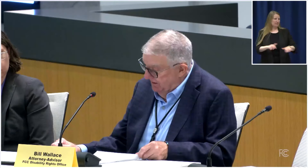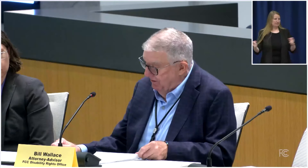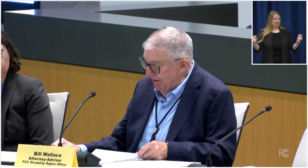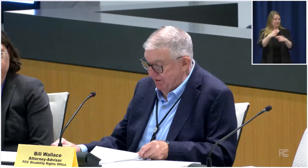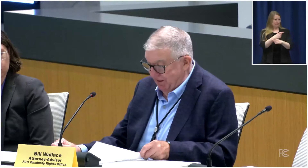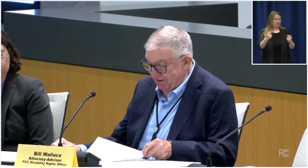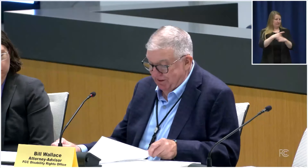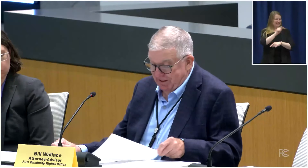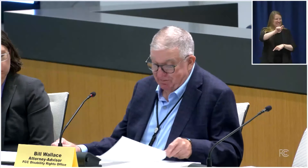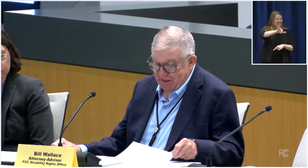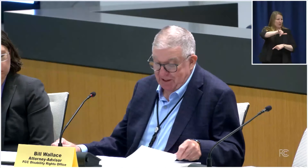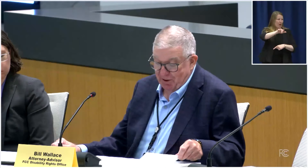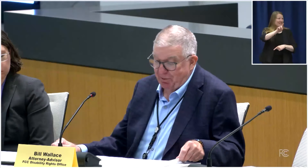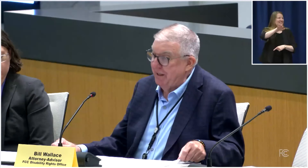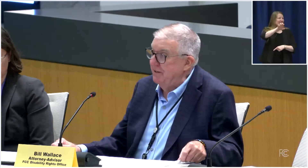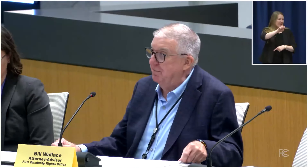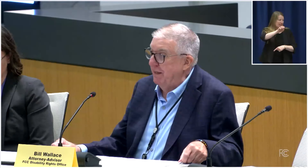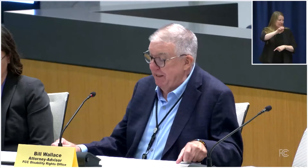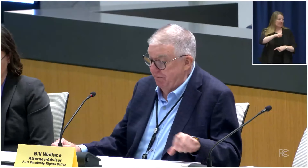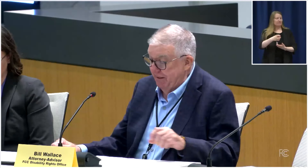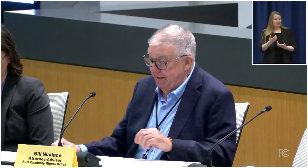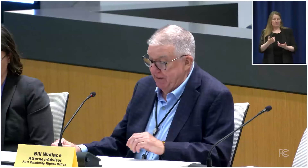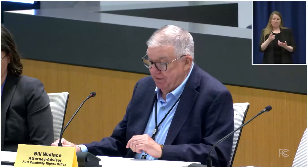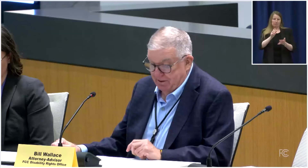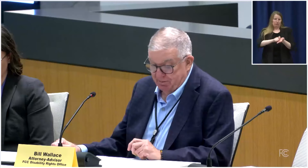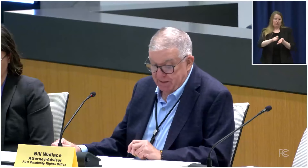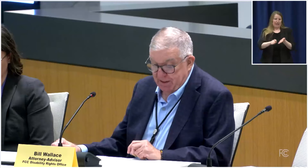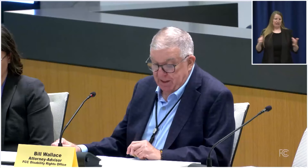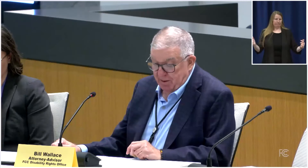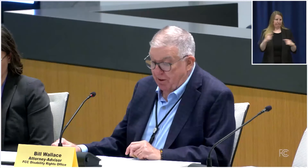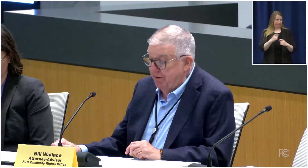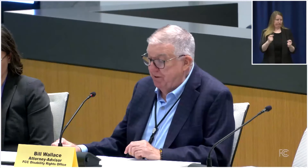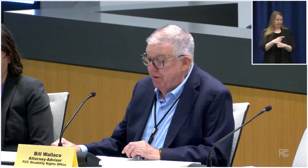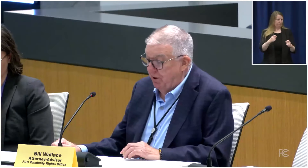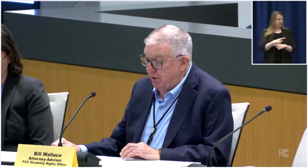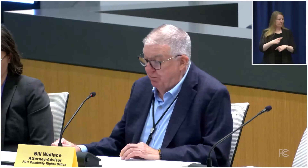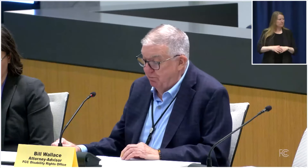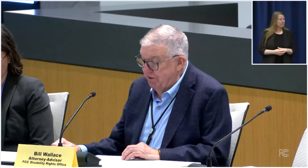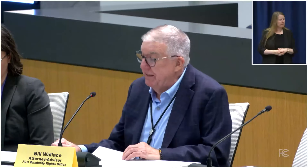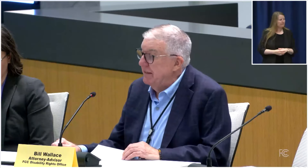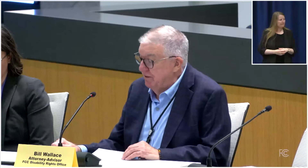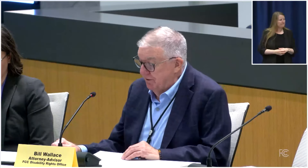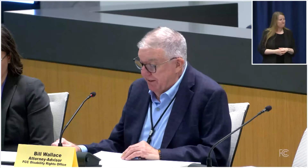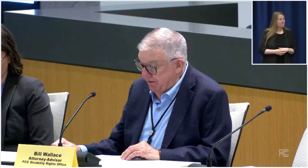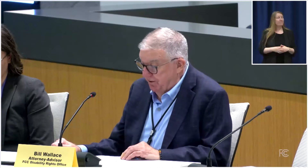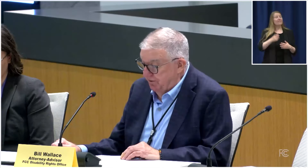REACH THEIR AGENCIES. WITH A TTY-TO-TTY CALL A